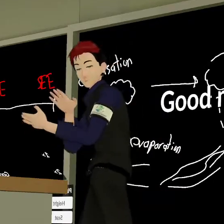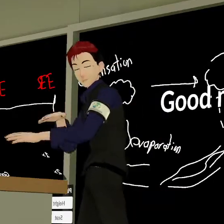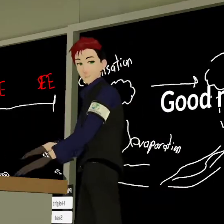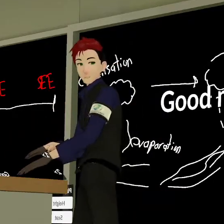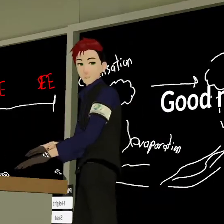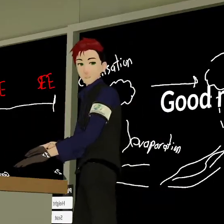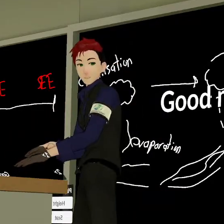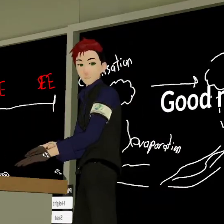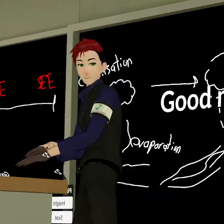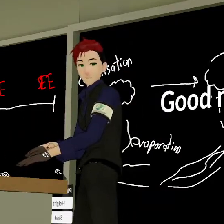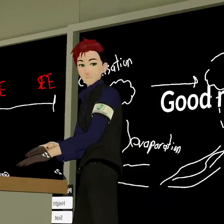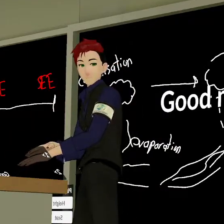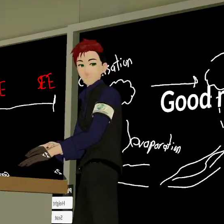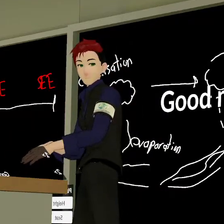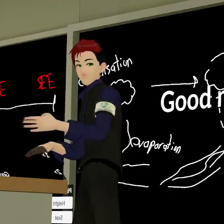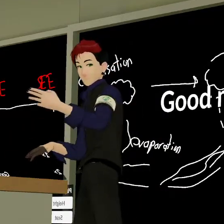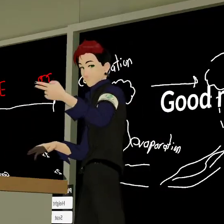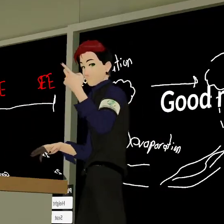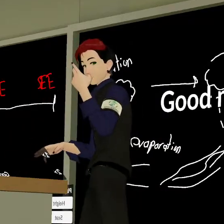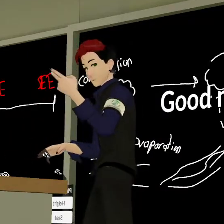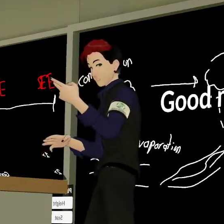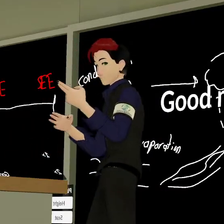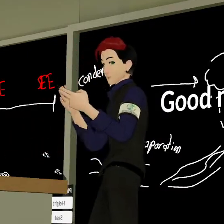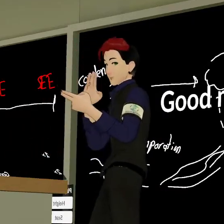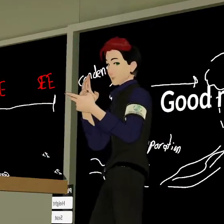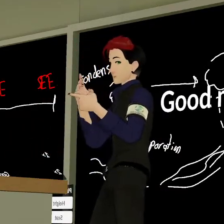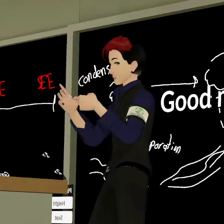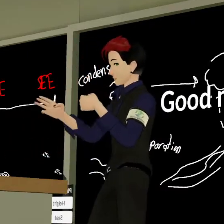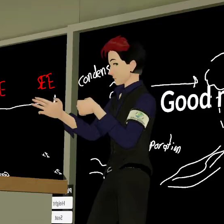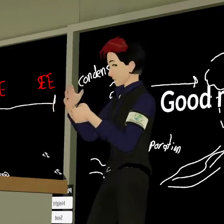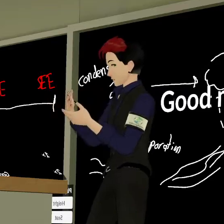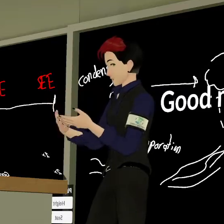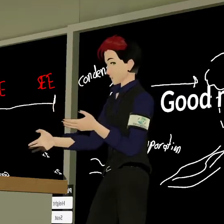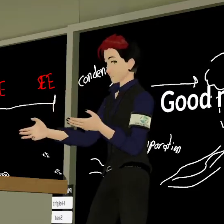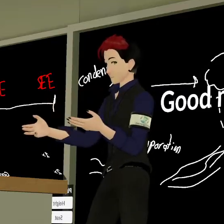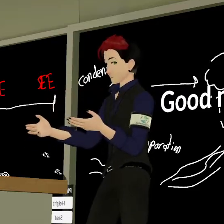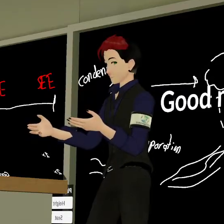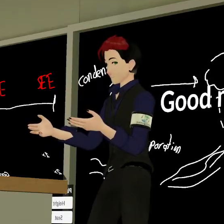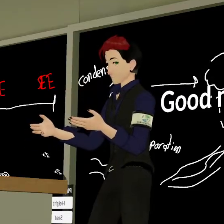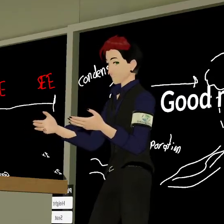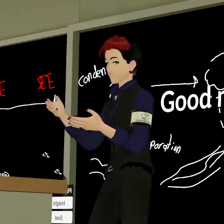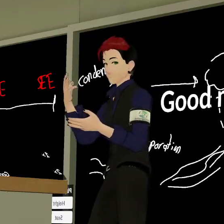and got back to the ocean you saw the water for the whole thing